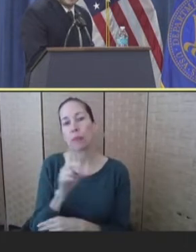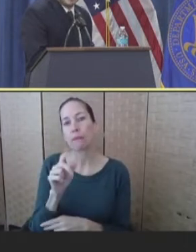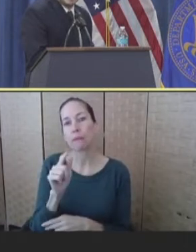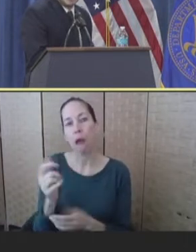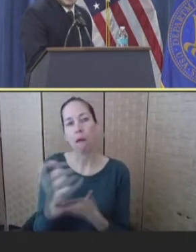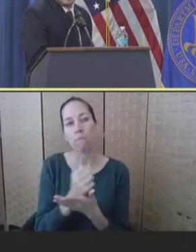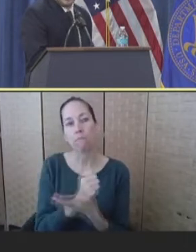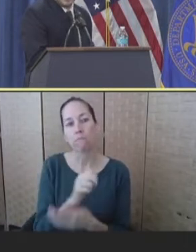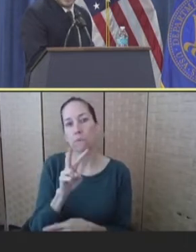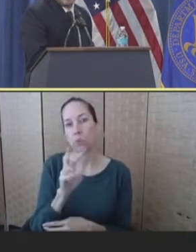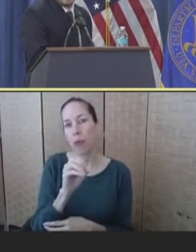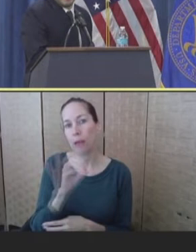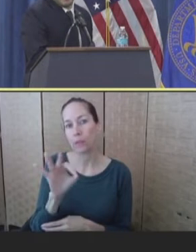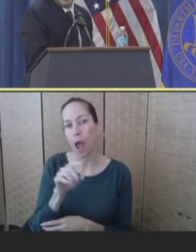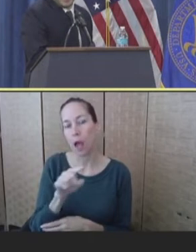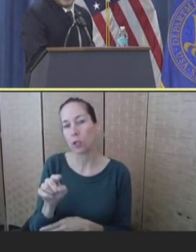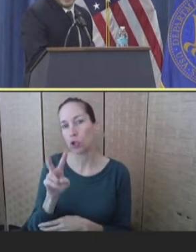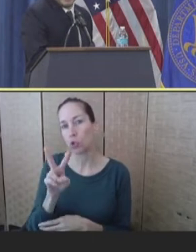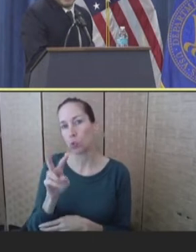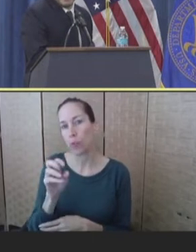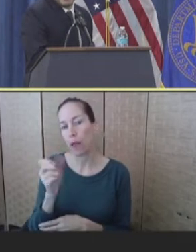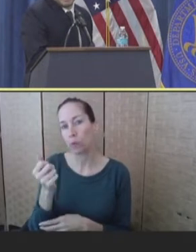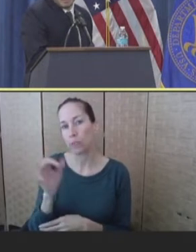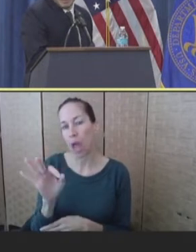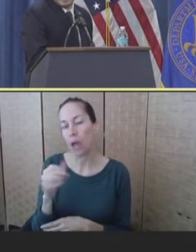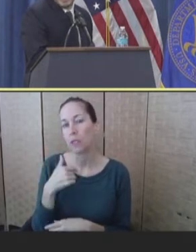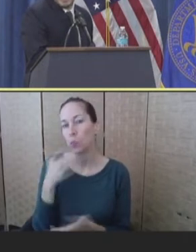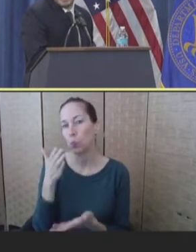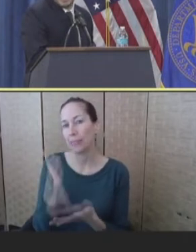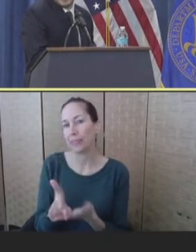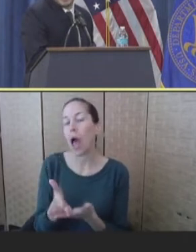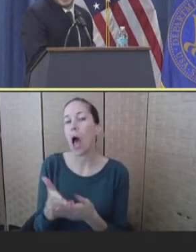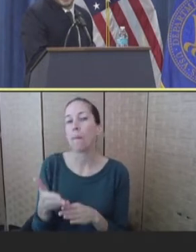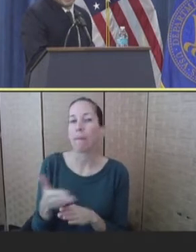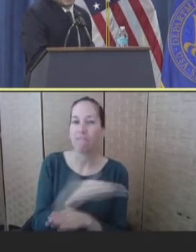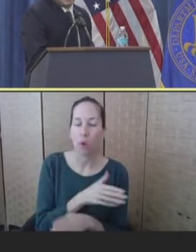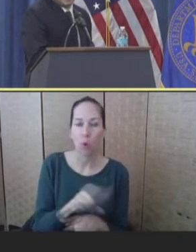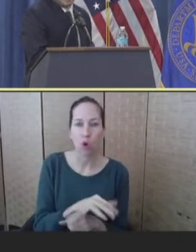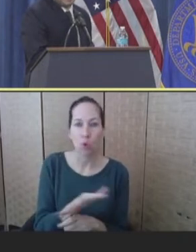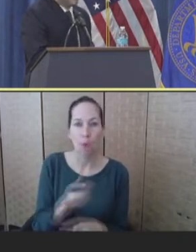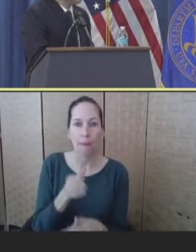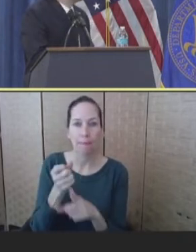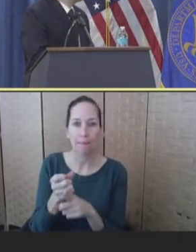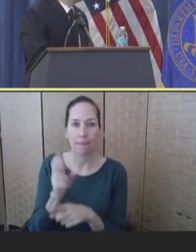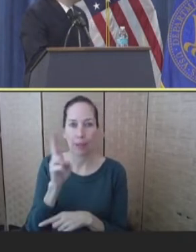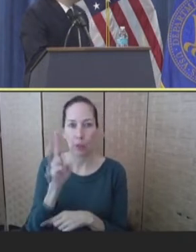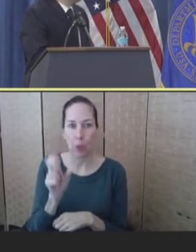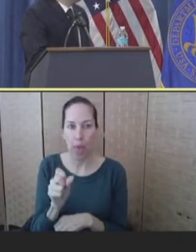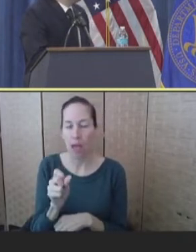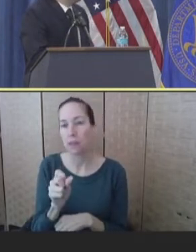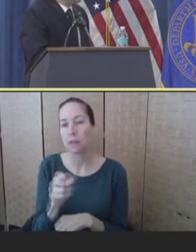We specifically stopped before the onset of the coronavirus pandemic in United States to avoid confounding.